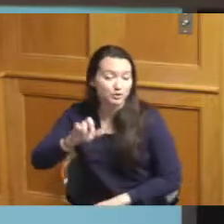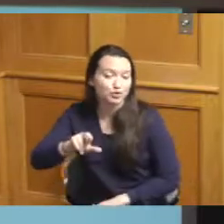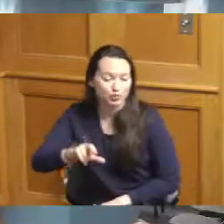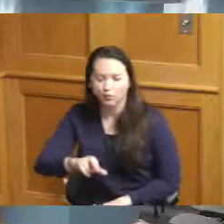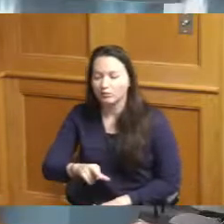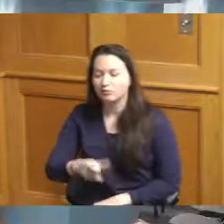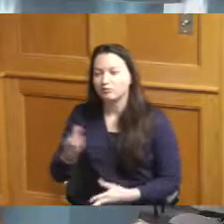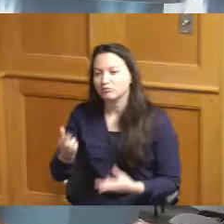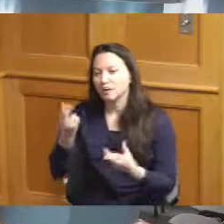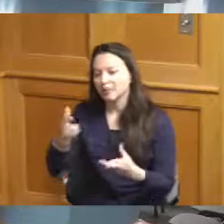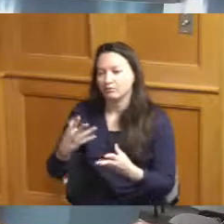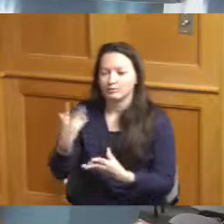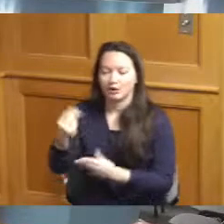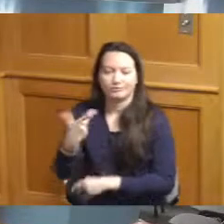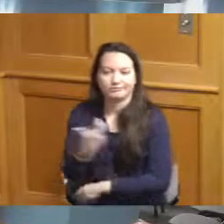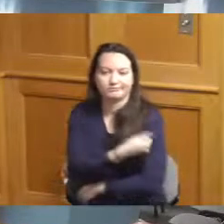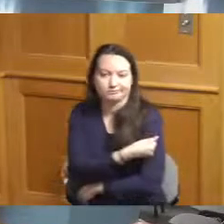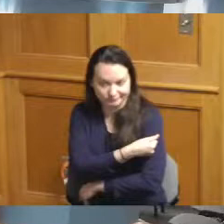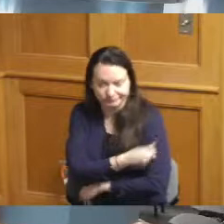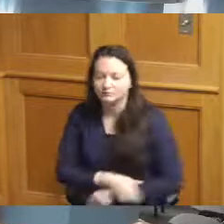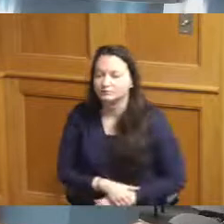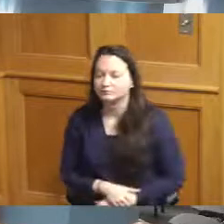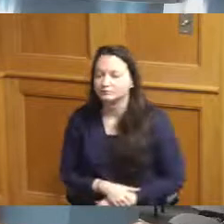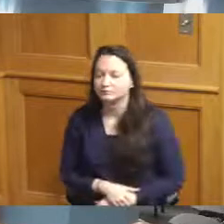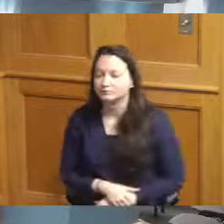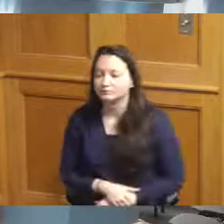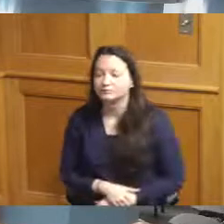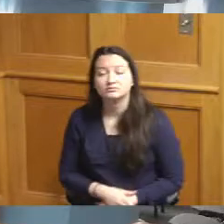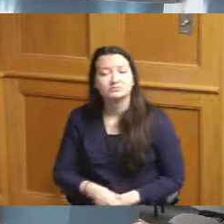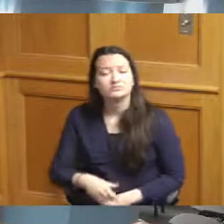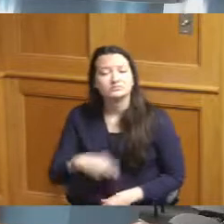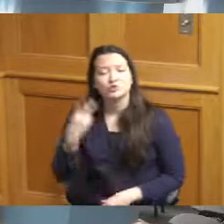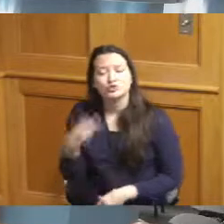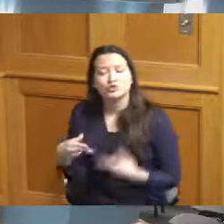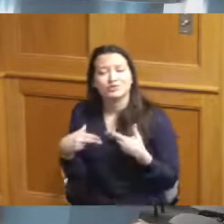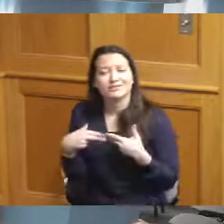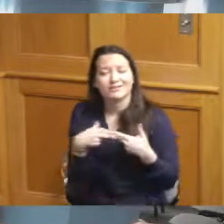that you go out and get your booster shot the last two slides that I have today deal with